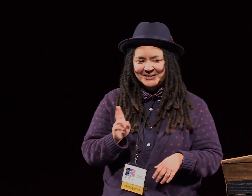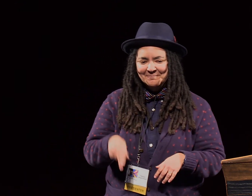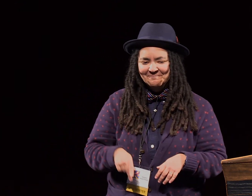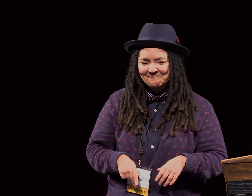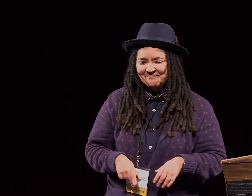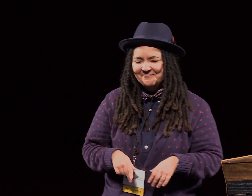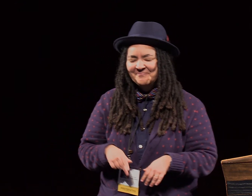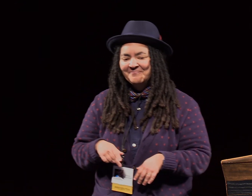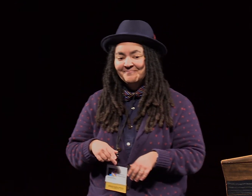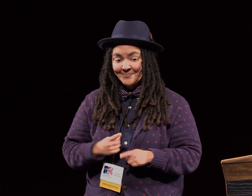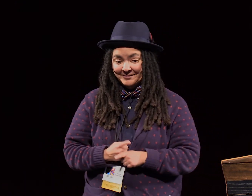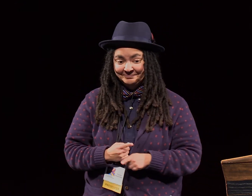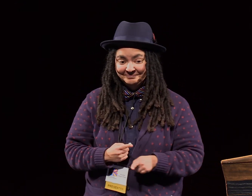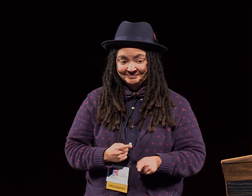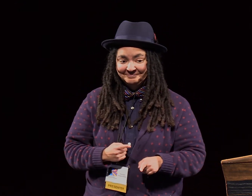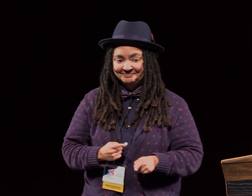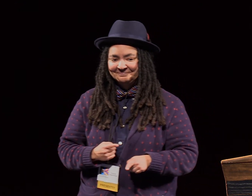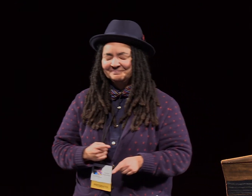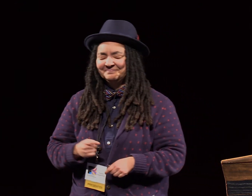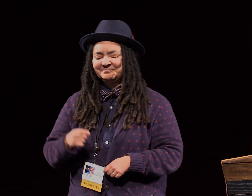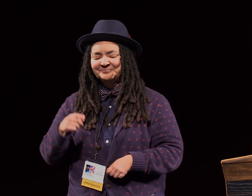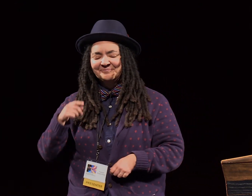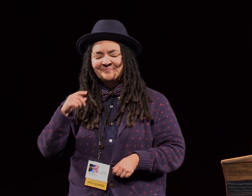Now it's time to wrap up, right? OK.